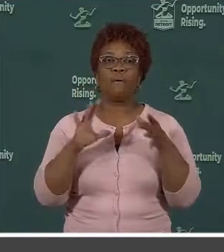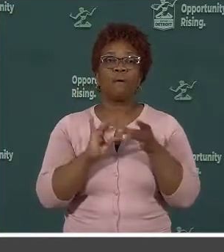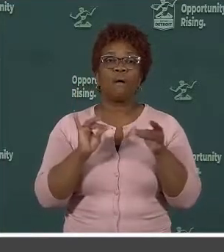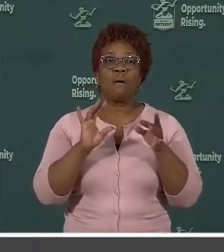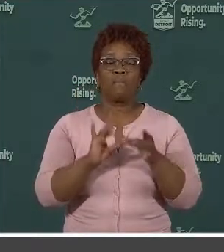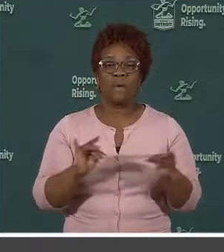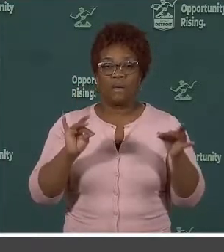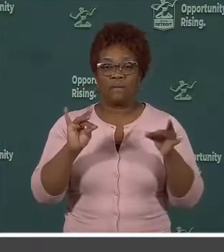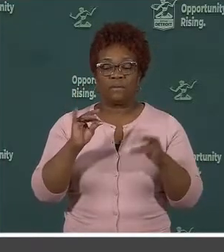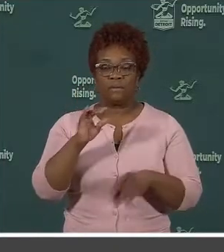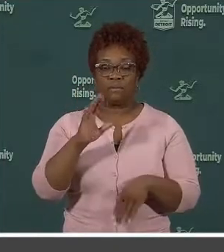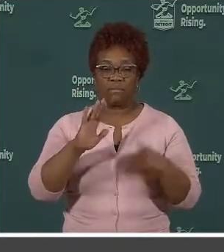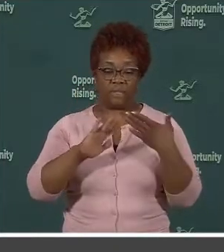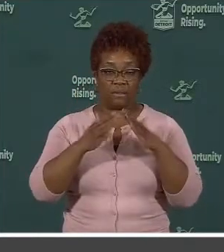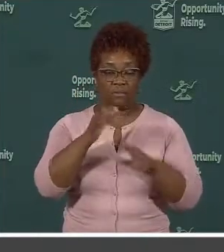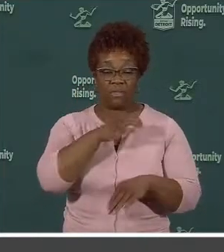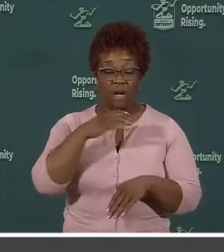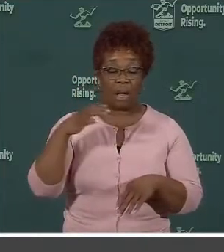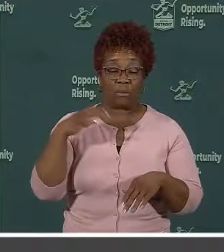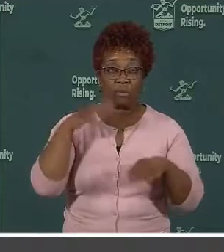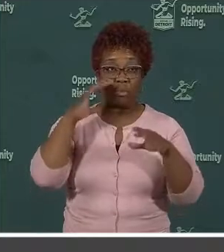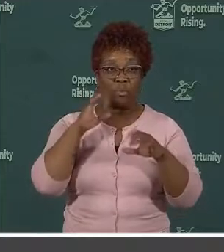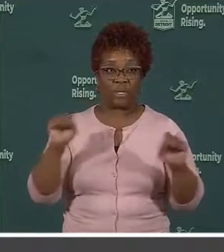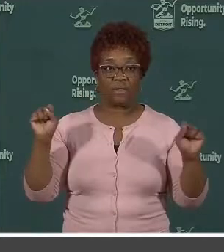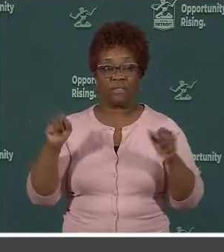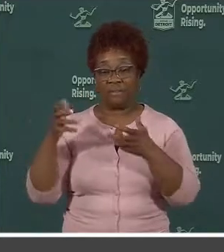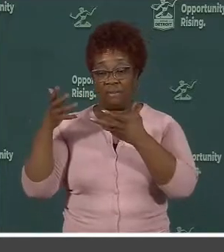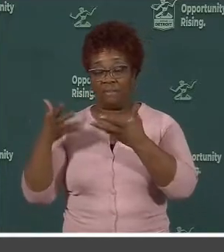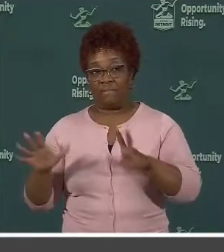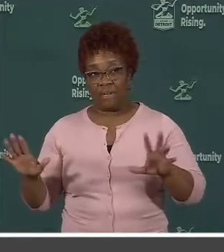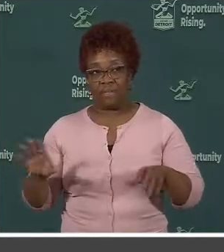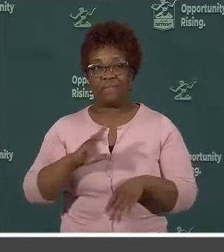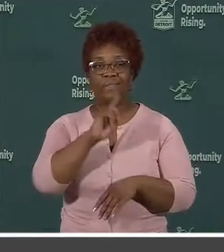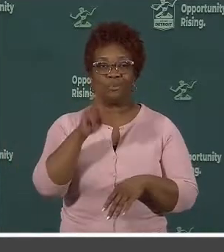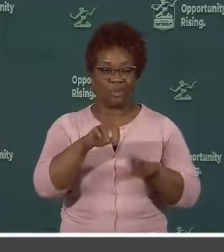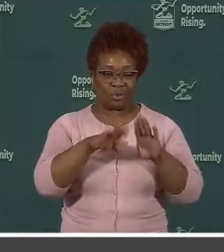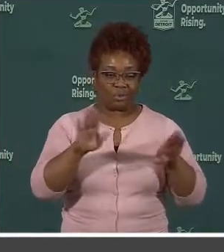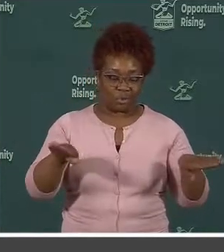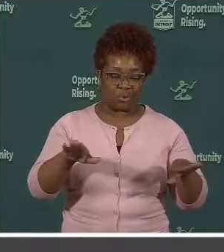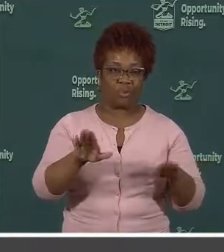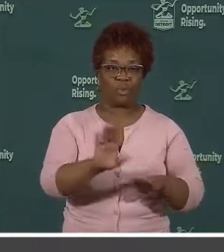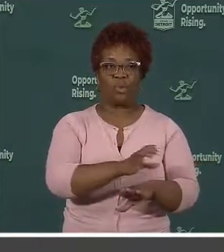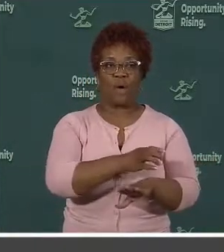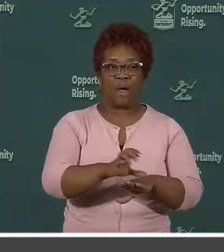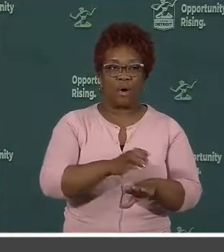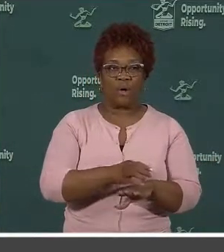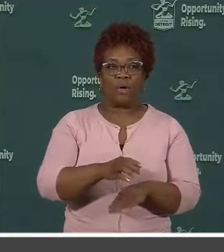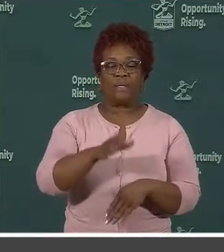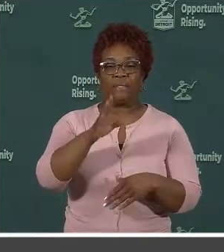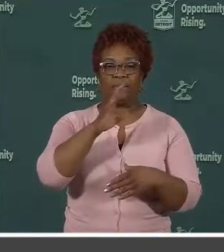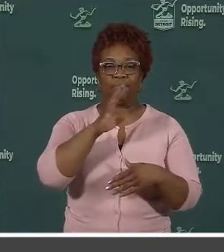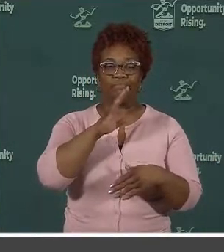FOLLOWED WITH PERFORMANCES BY THE DETROIT CHILDREN'S CHOIR AND BETH GRIFFITH MANLEY THE